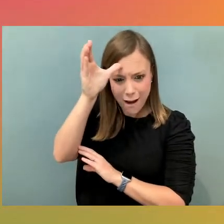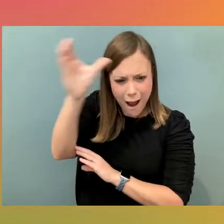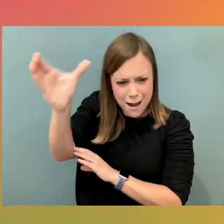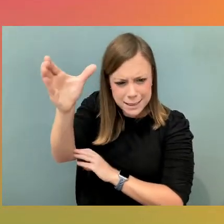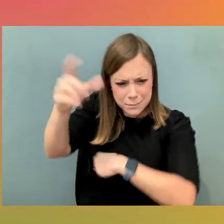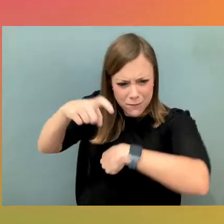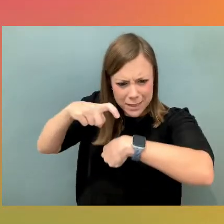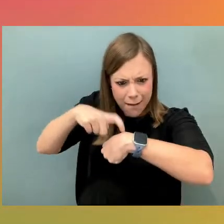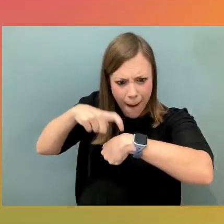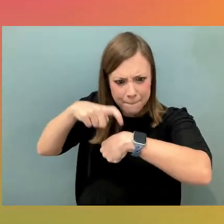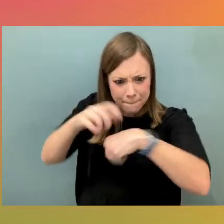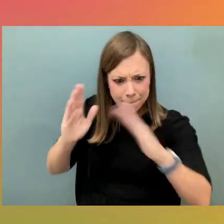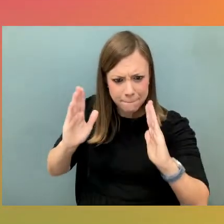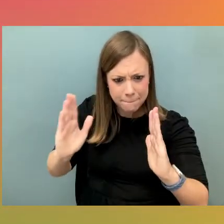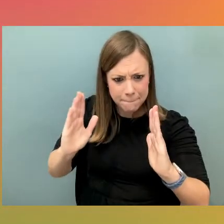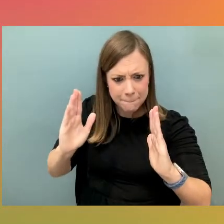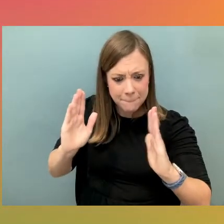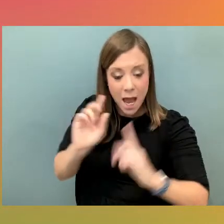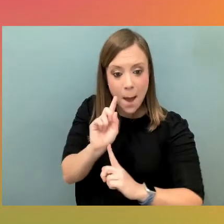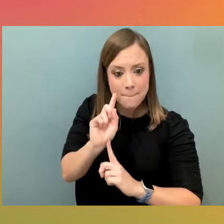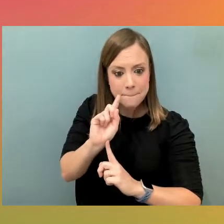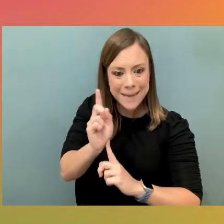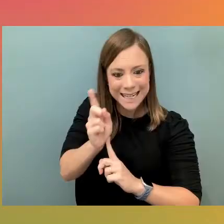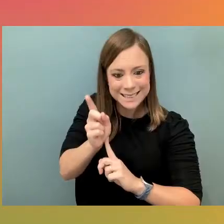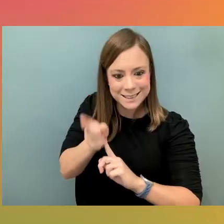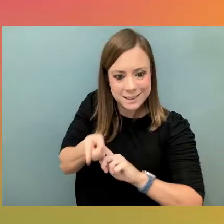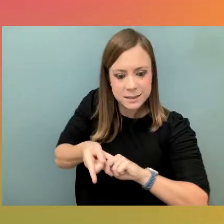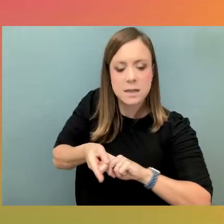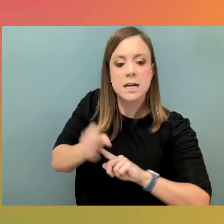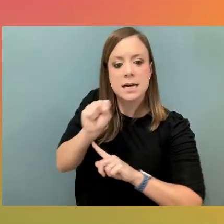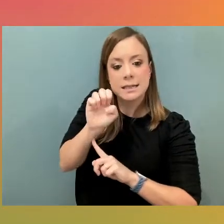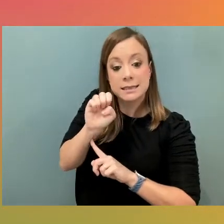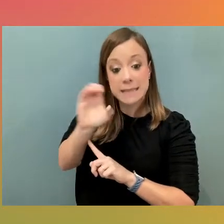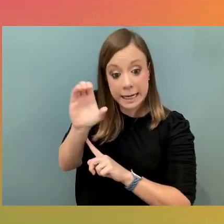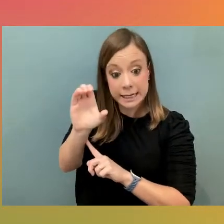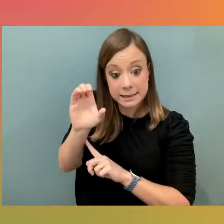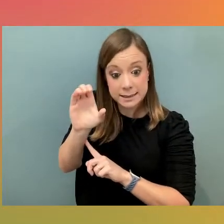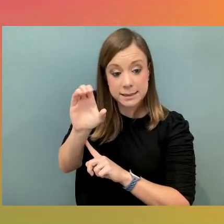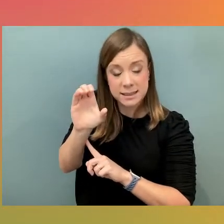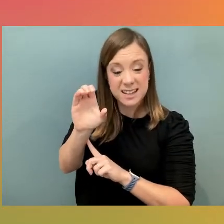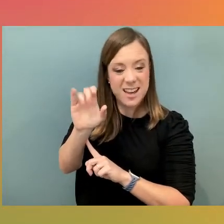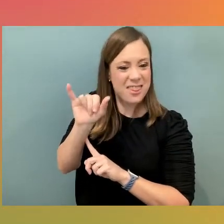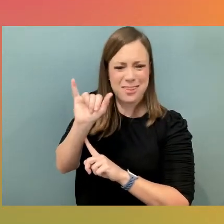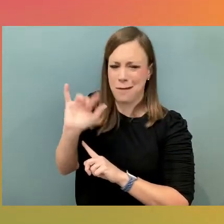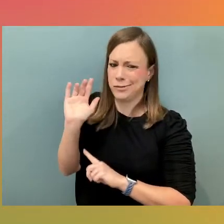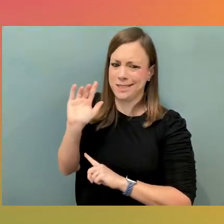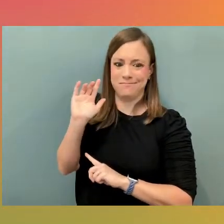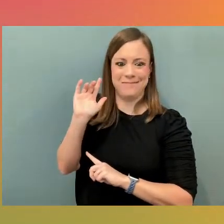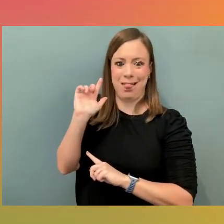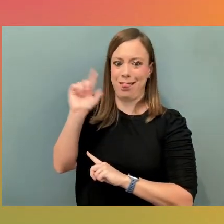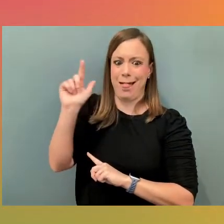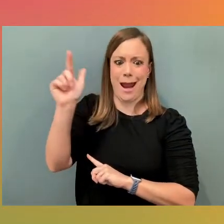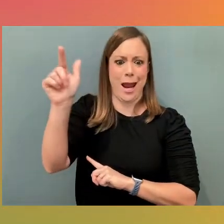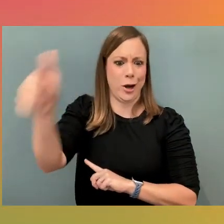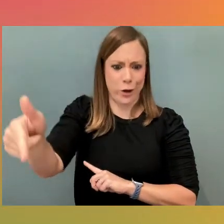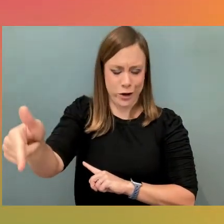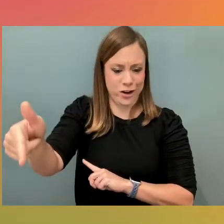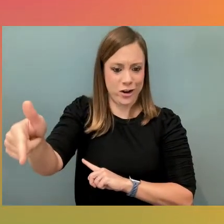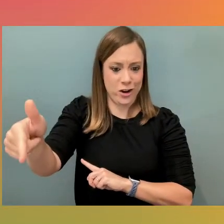TO SAY THE MOST AMAZING THINGS.